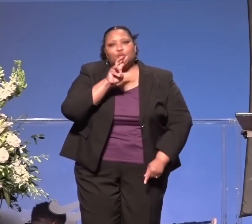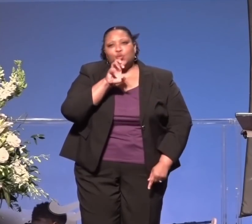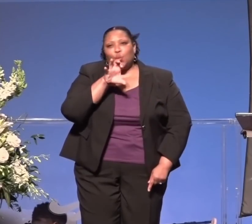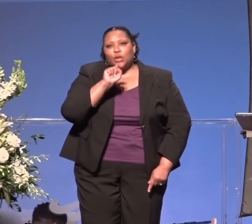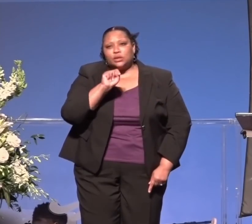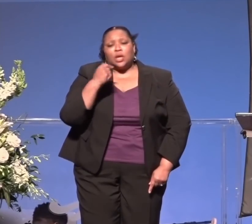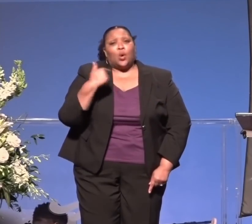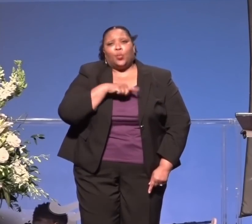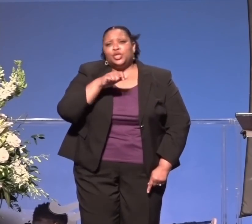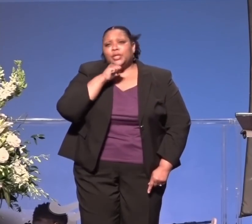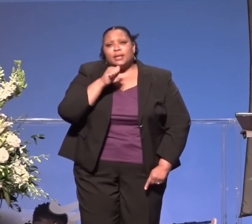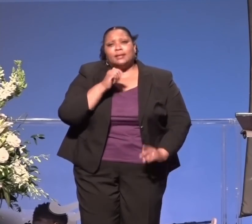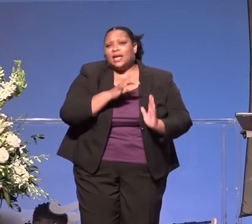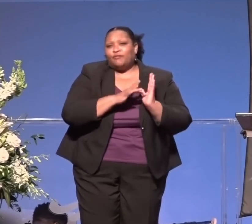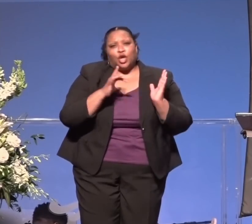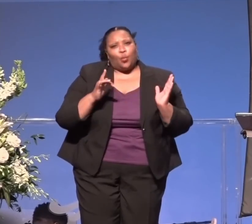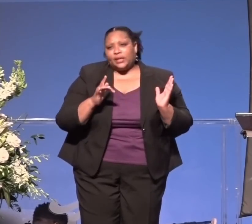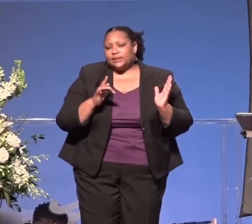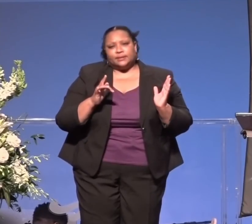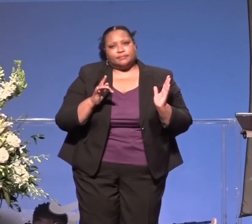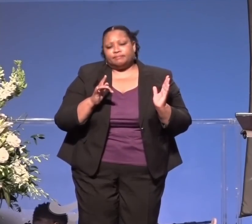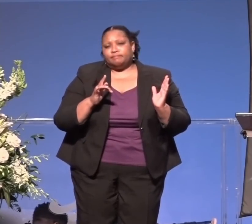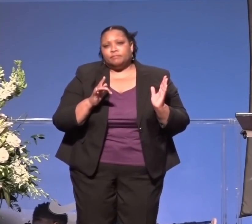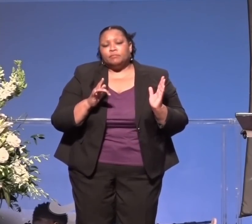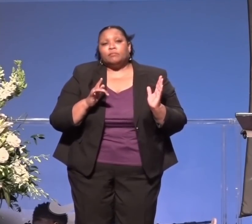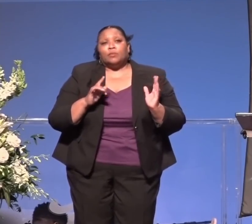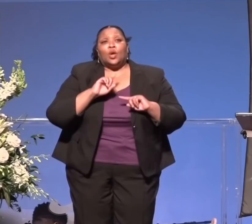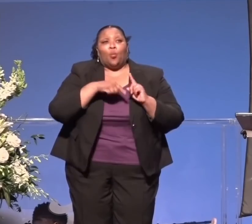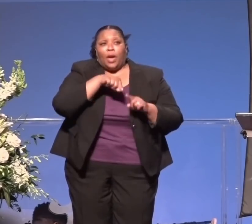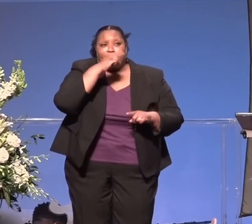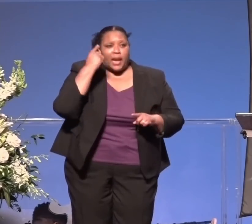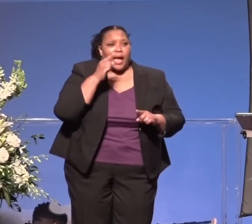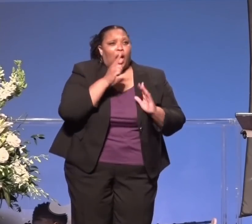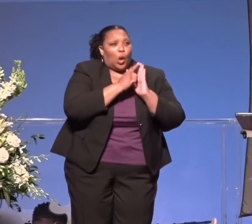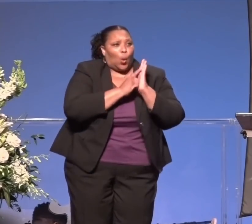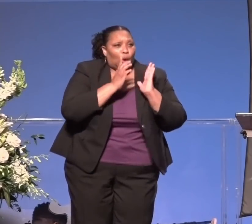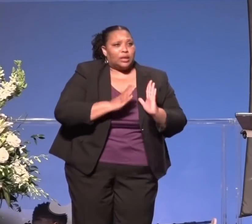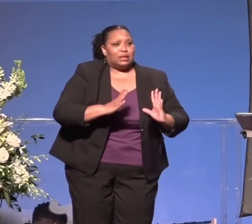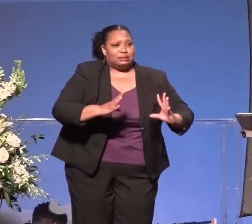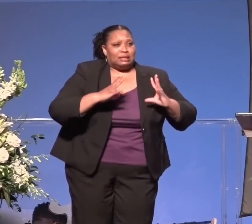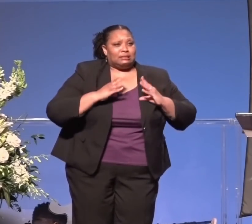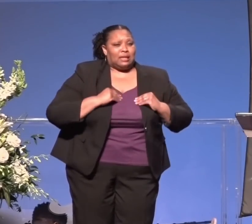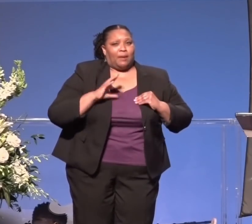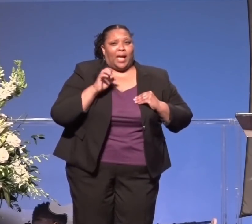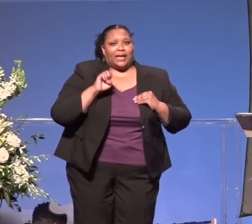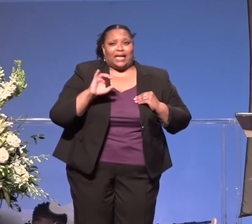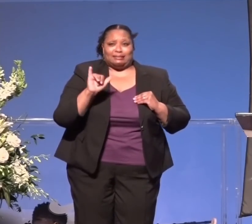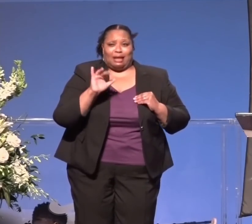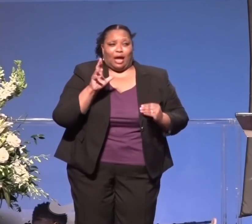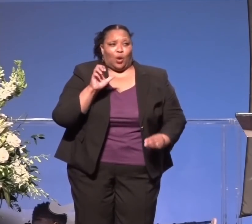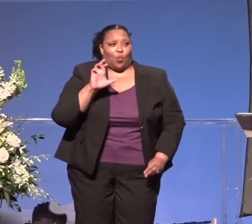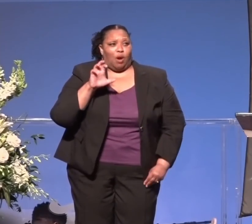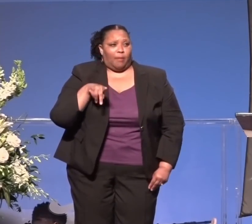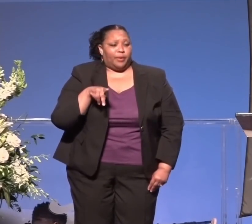HIM A LEGAL TEAM, I’M SURE THEY WILL BE ACKNOWLEDGED, BROTHER